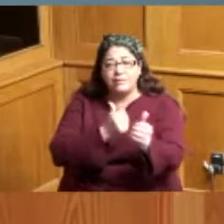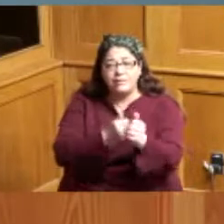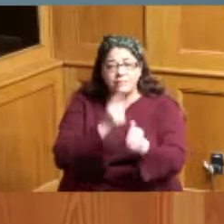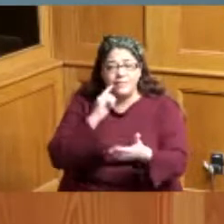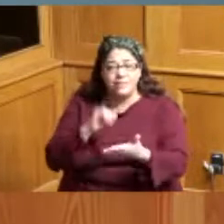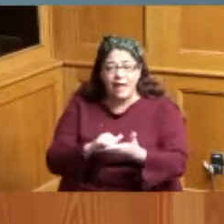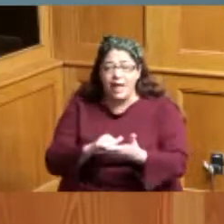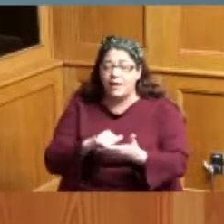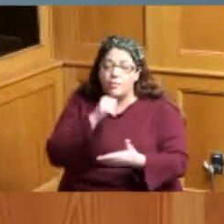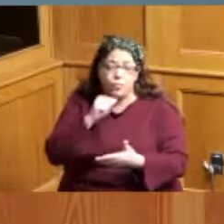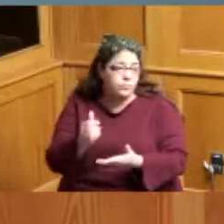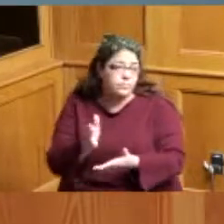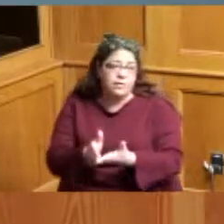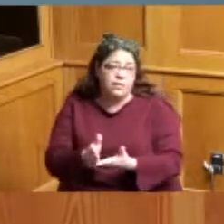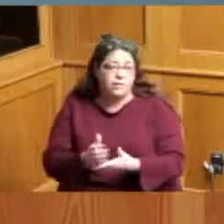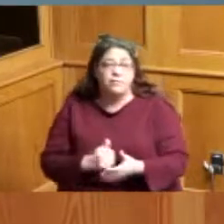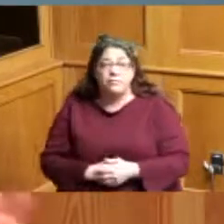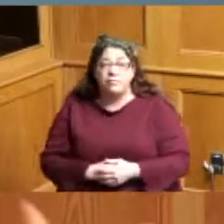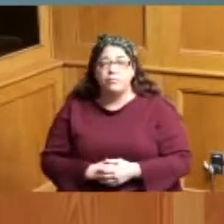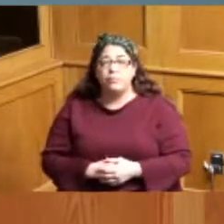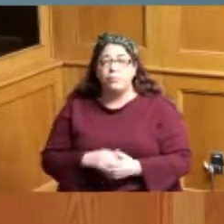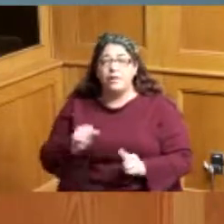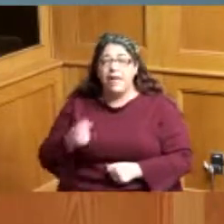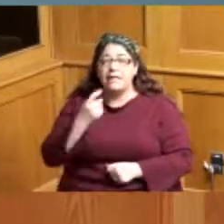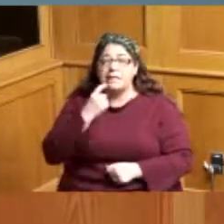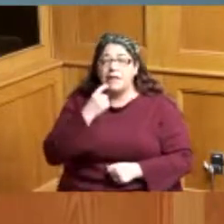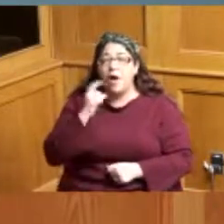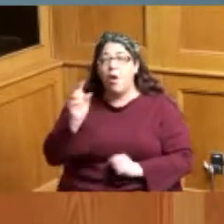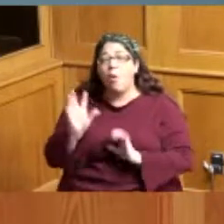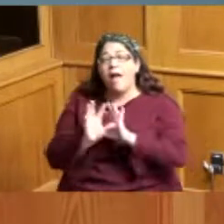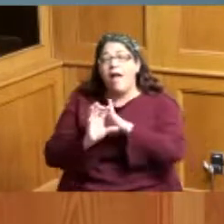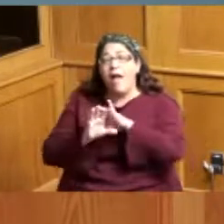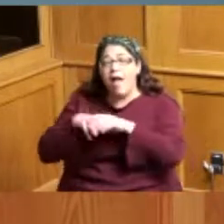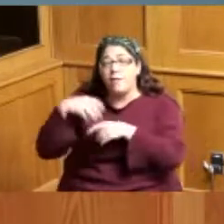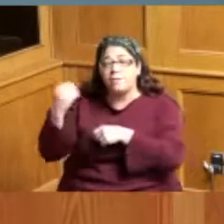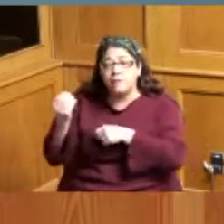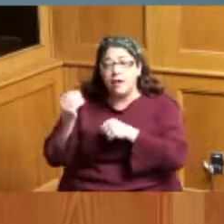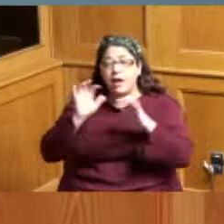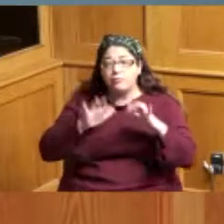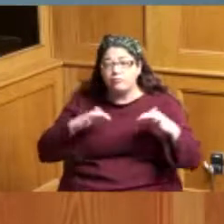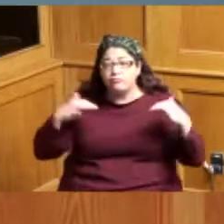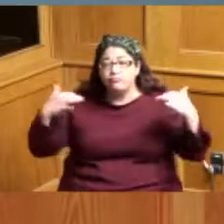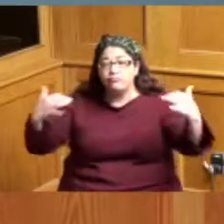away okay we can say where you're outside I think we we're looking at maybe the lounge